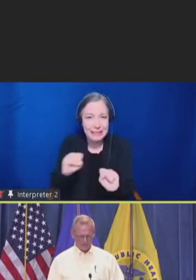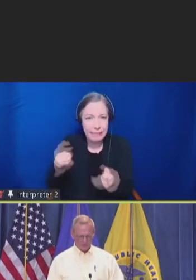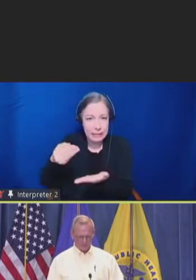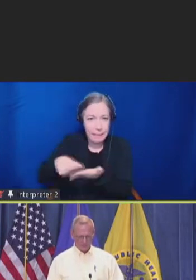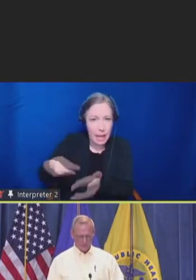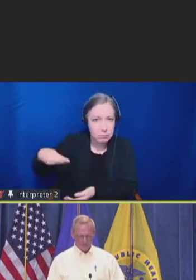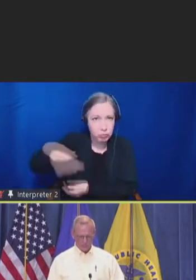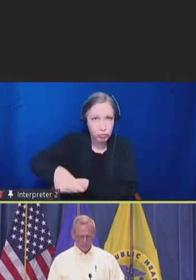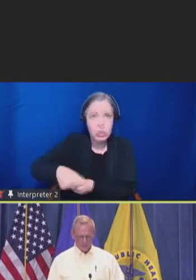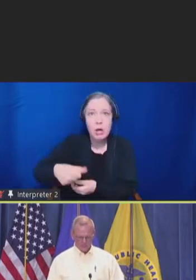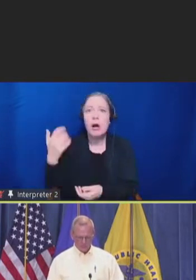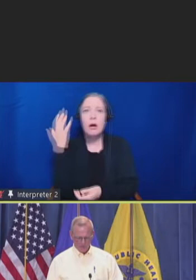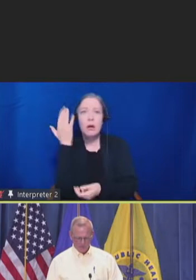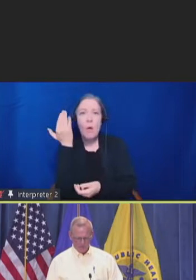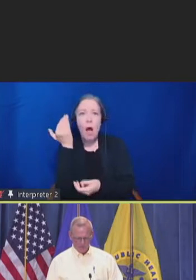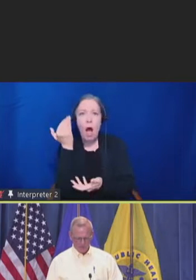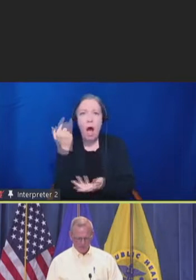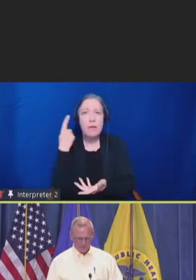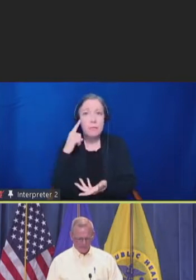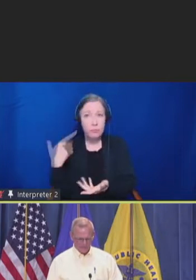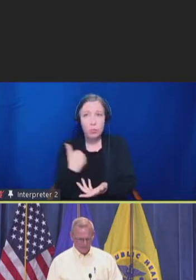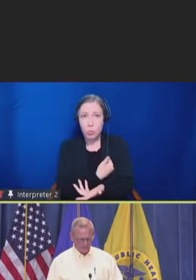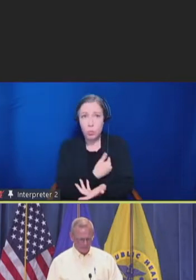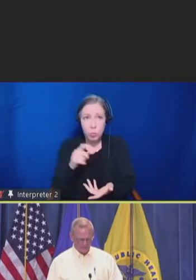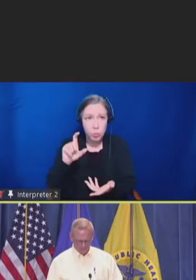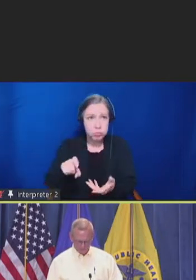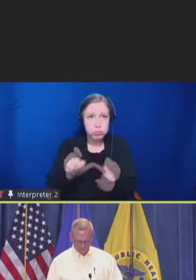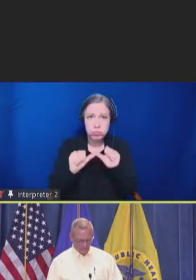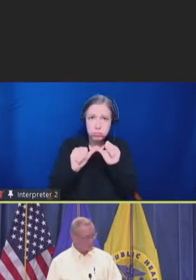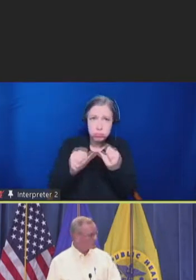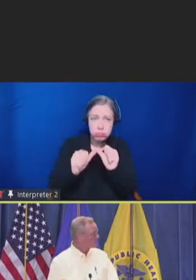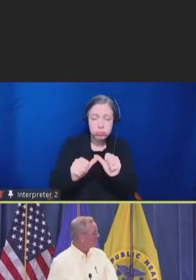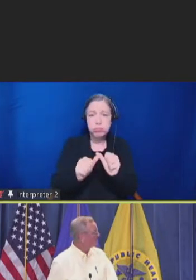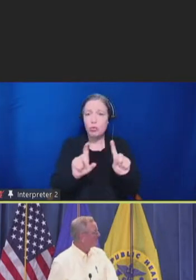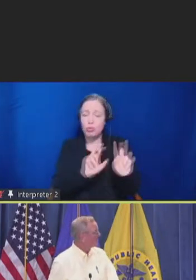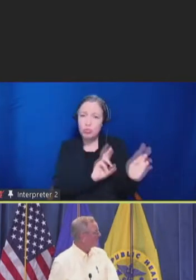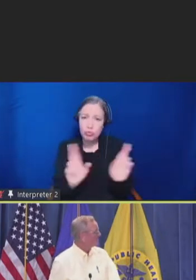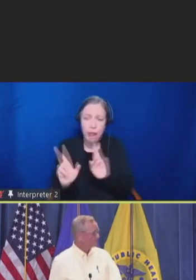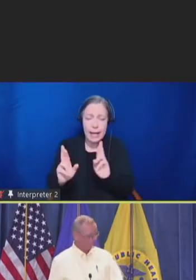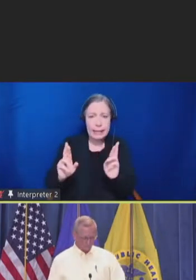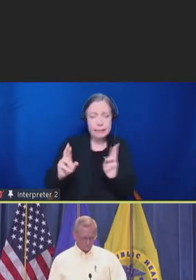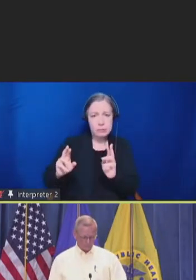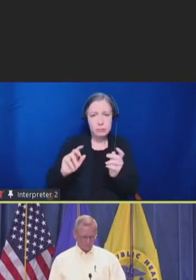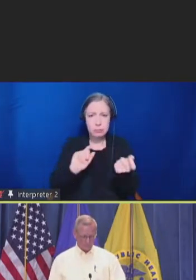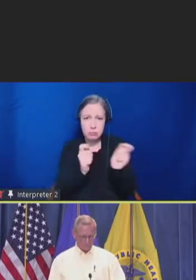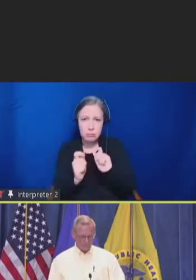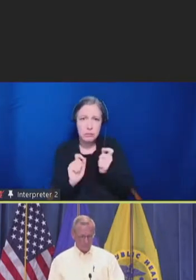advances, new vaccine recommendations, and safety system changes.